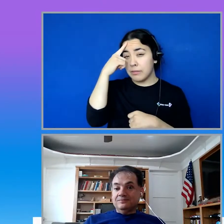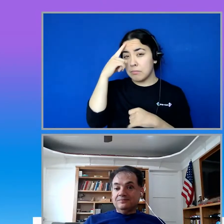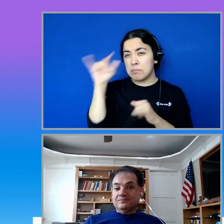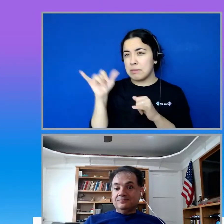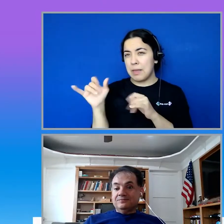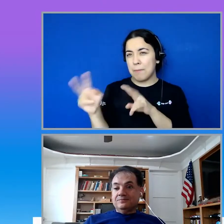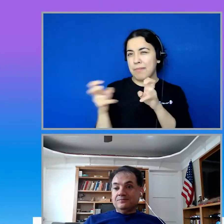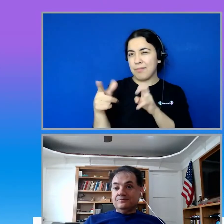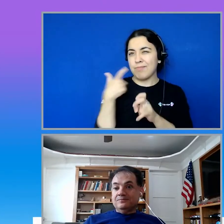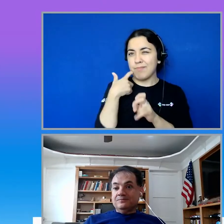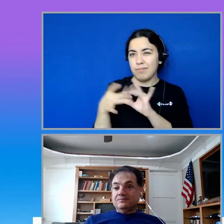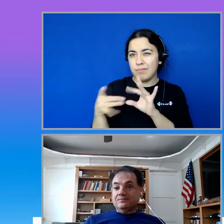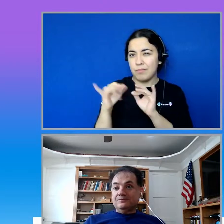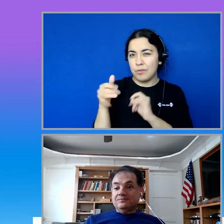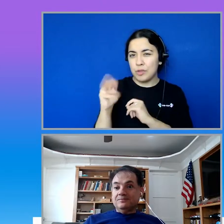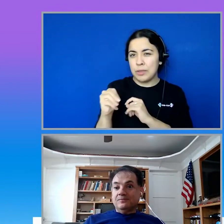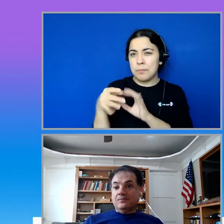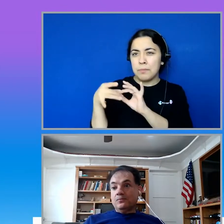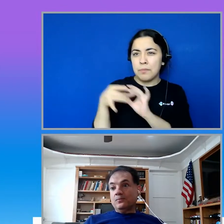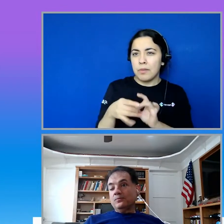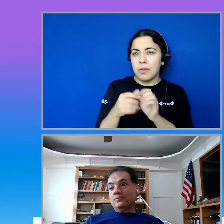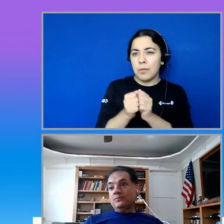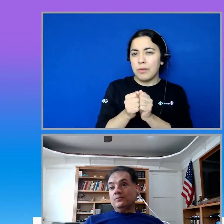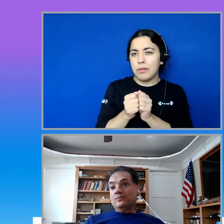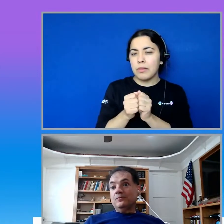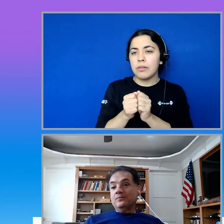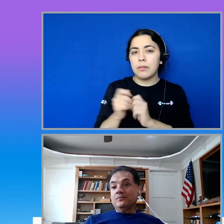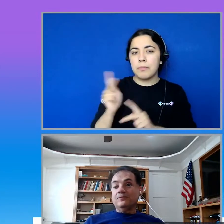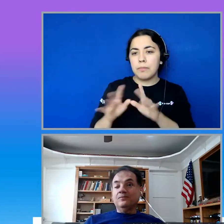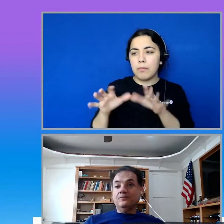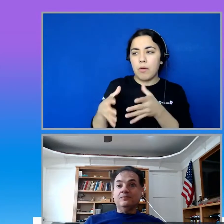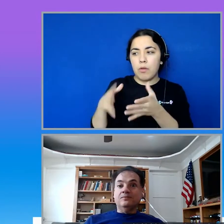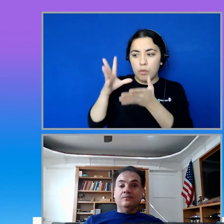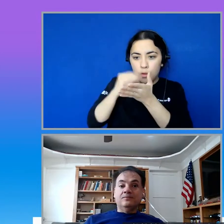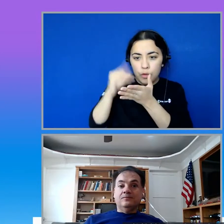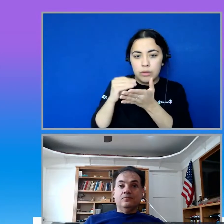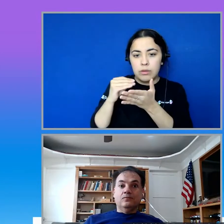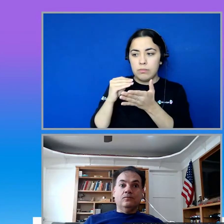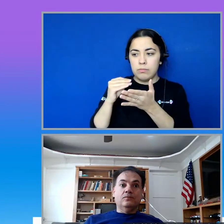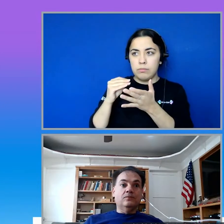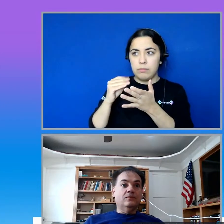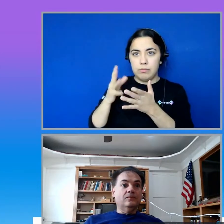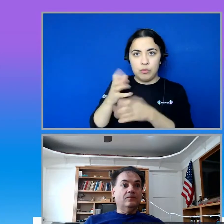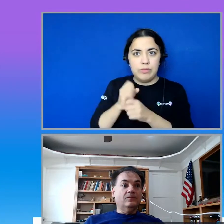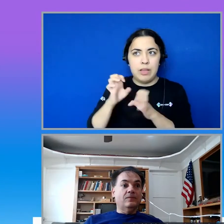thematic with what you're just talking about, Jim, as far as